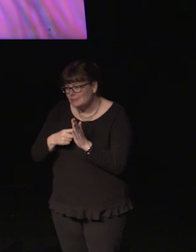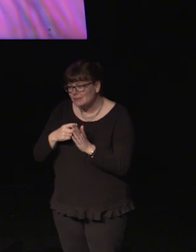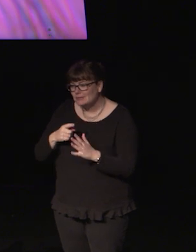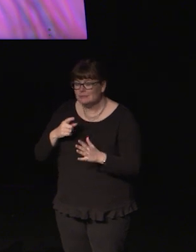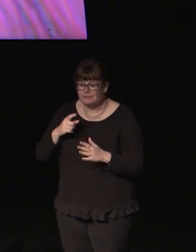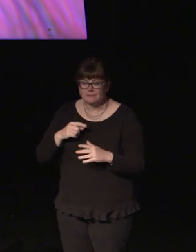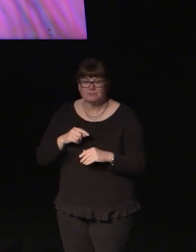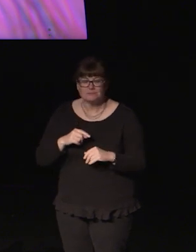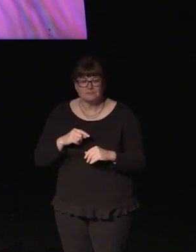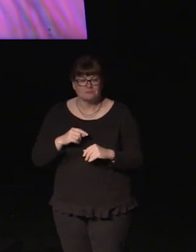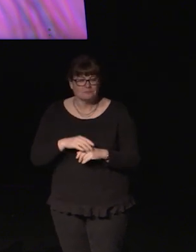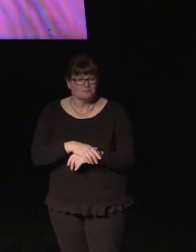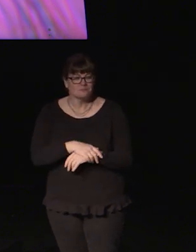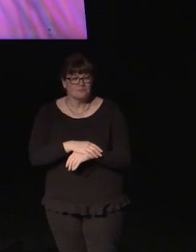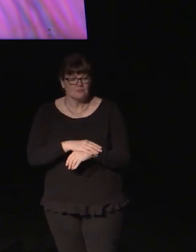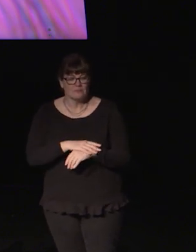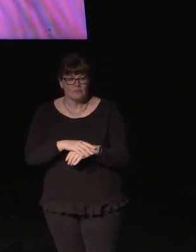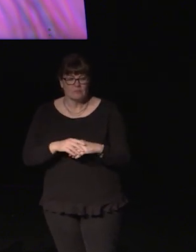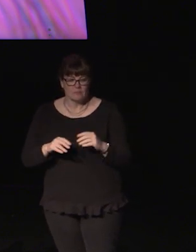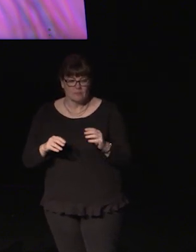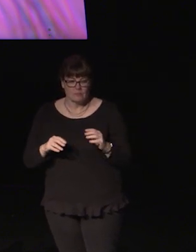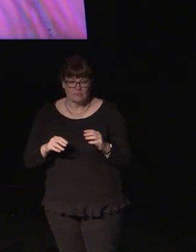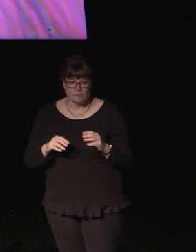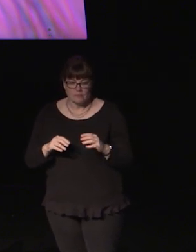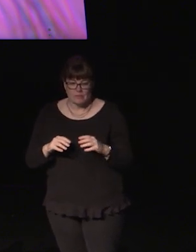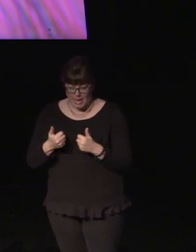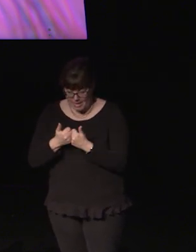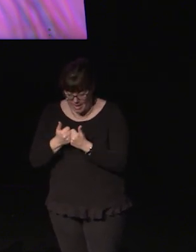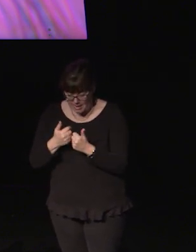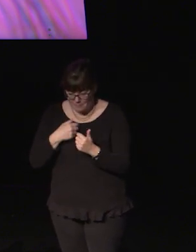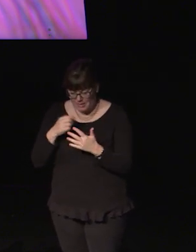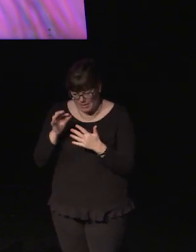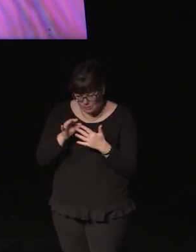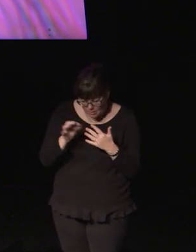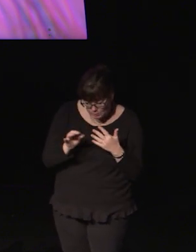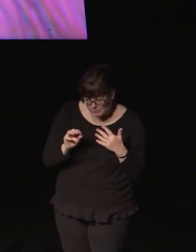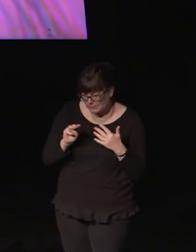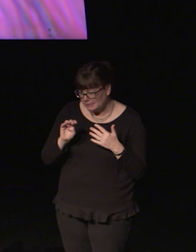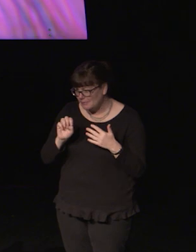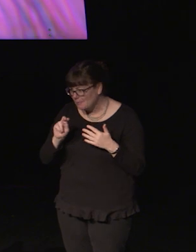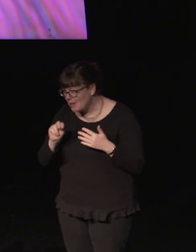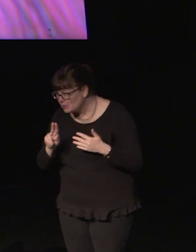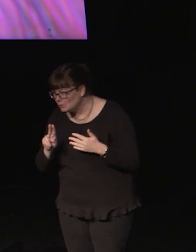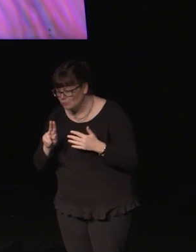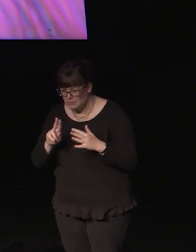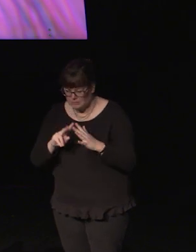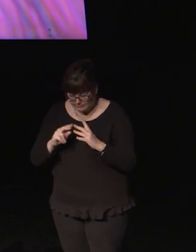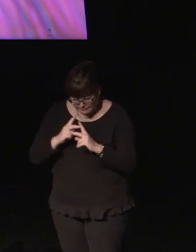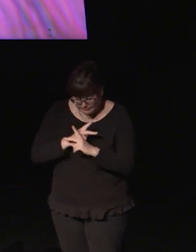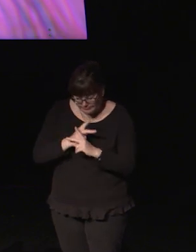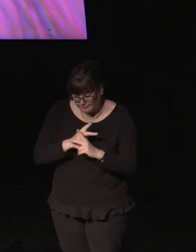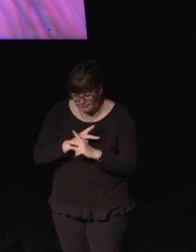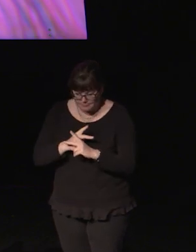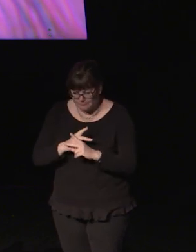about options you can put in the game and menus and different things like that. And we heard a bunch about those different approaches